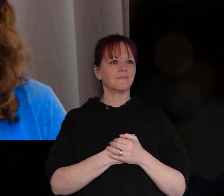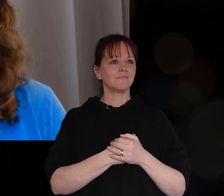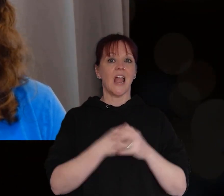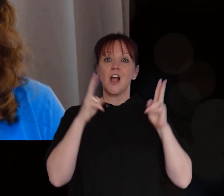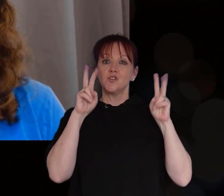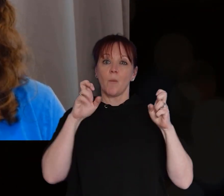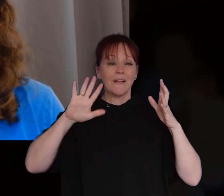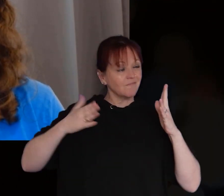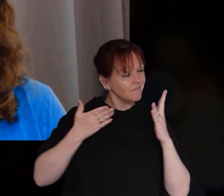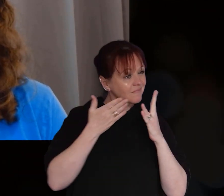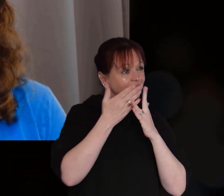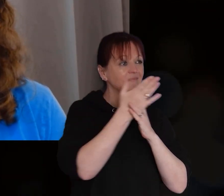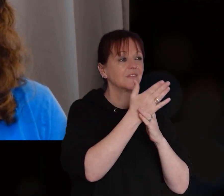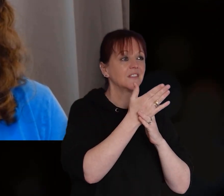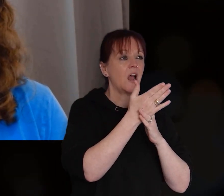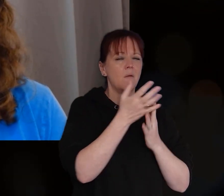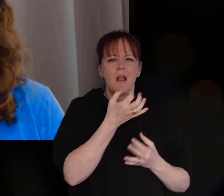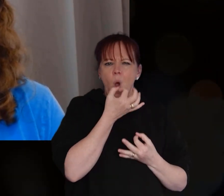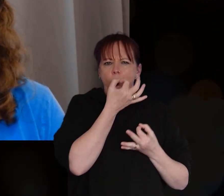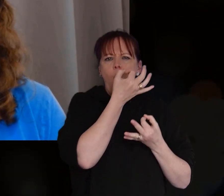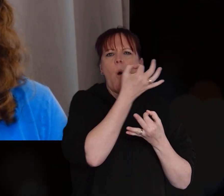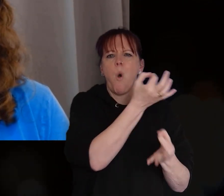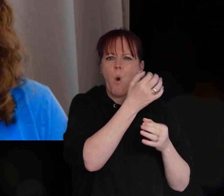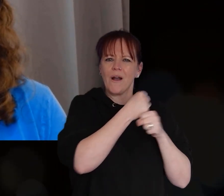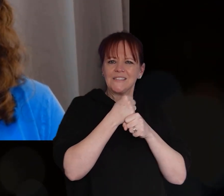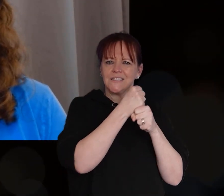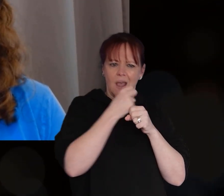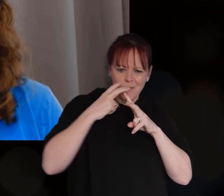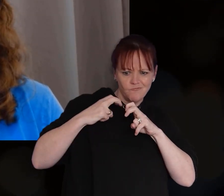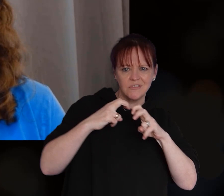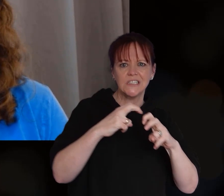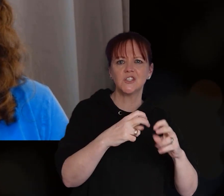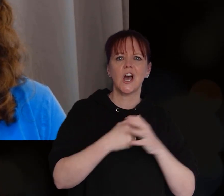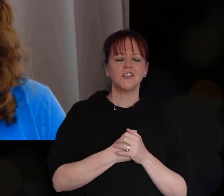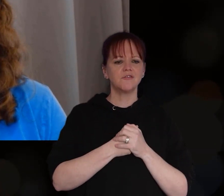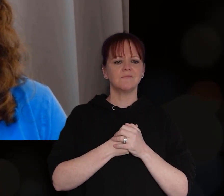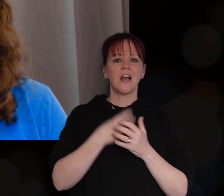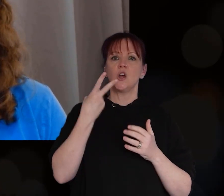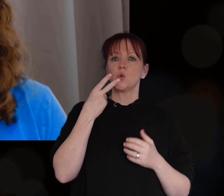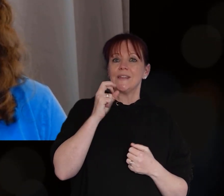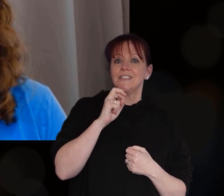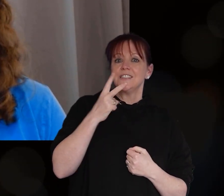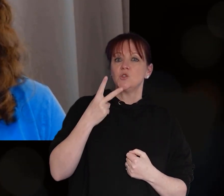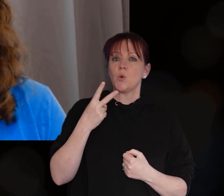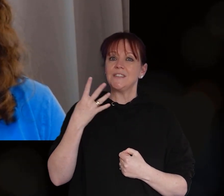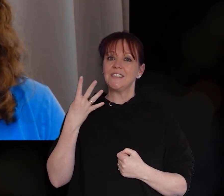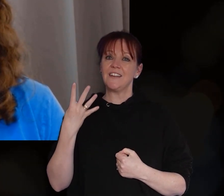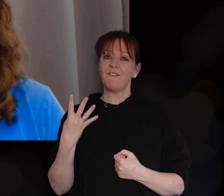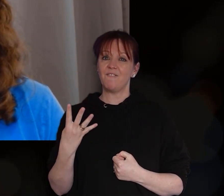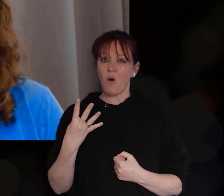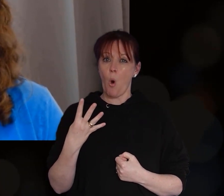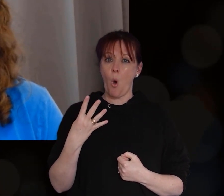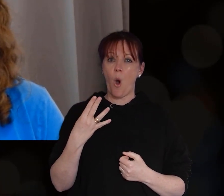that many people in gaming academia have a passion for. In 2024 there was a substantial addition